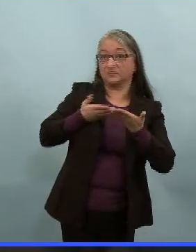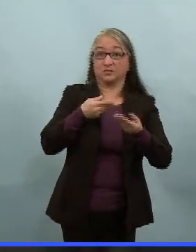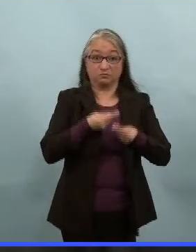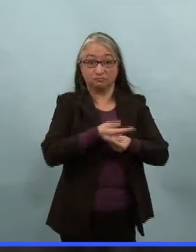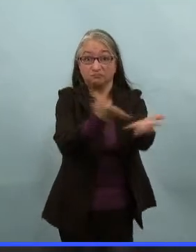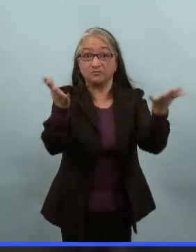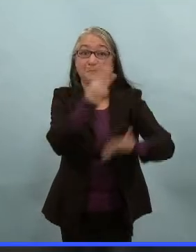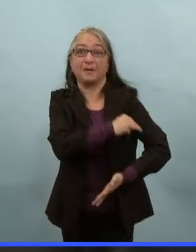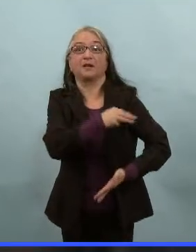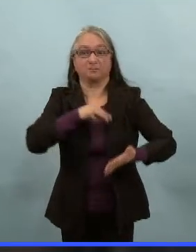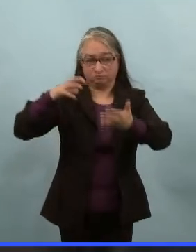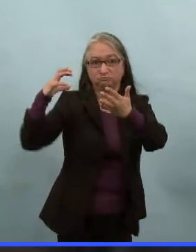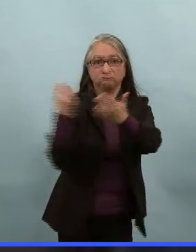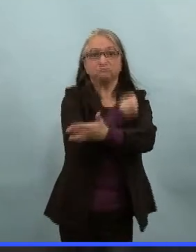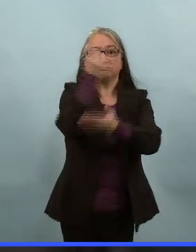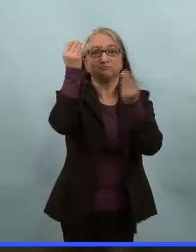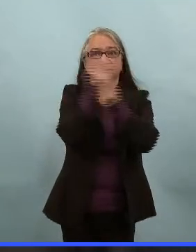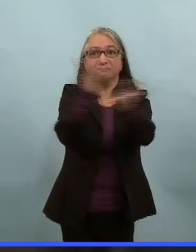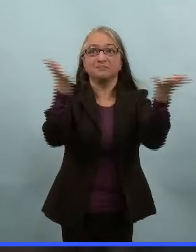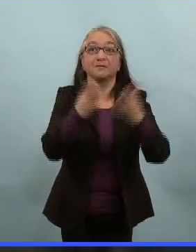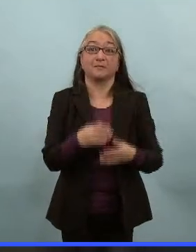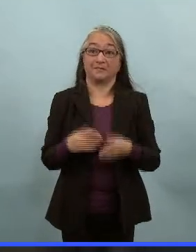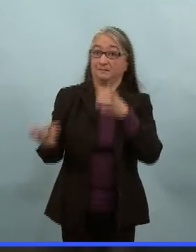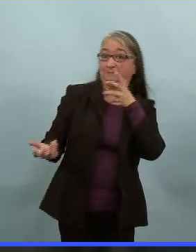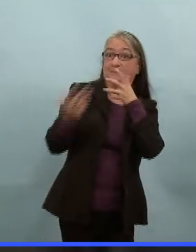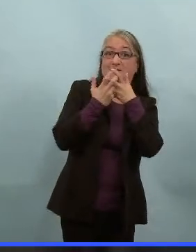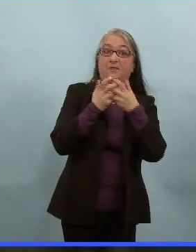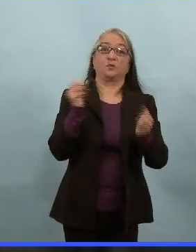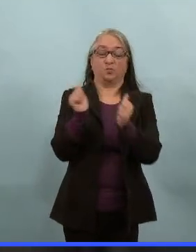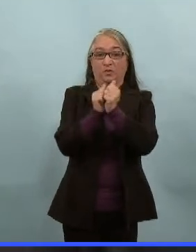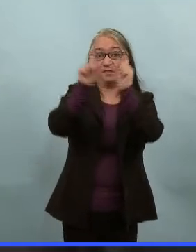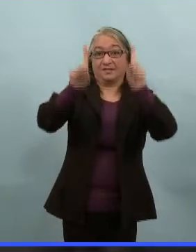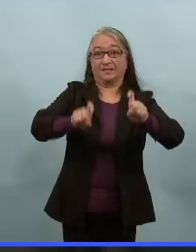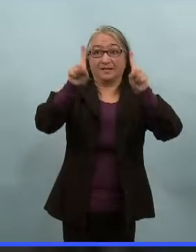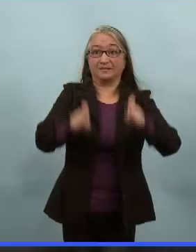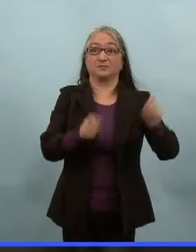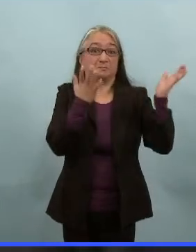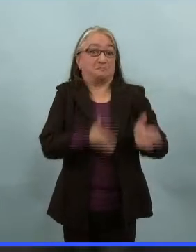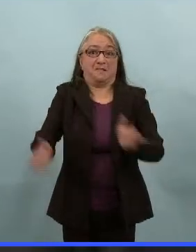coupled in with testing as well so that planning is already there the foundation for that is there